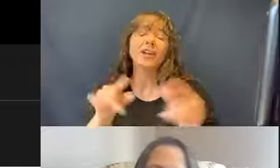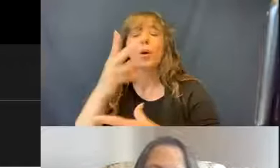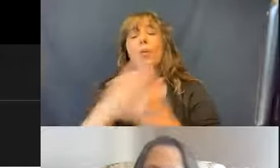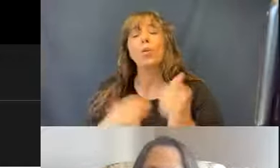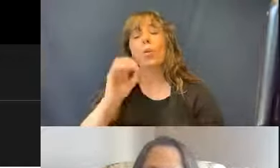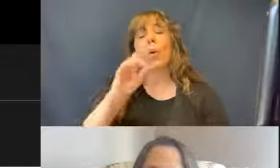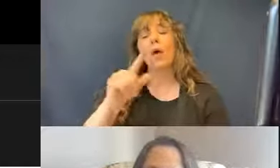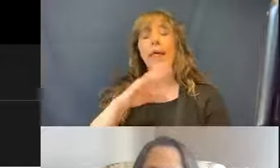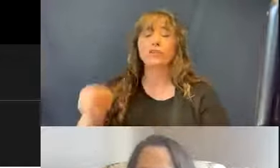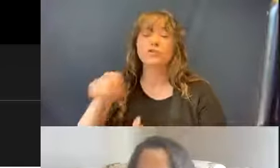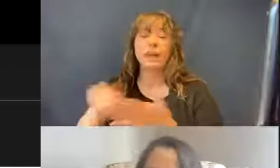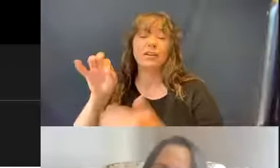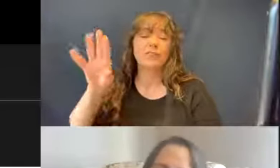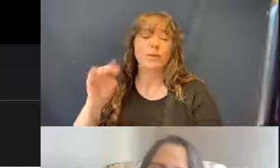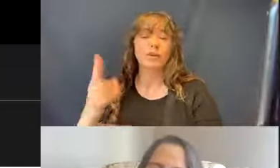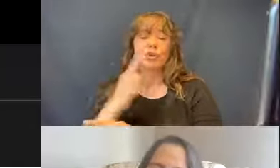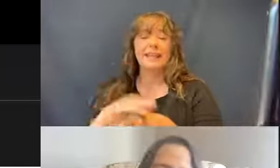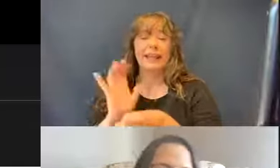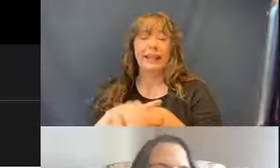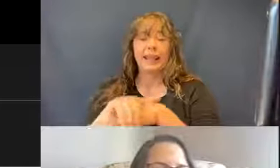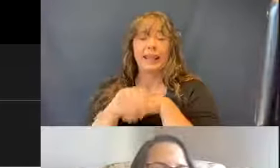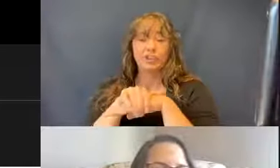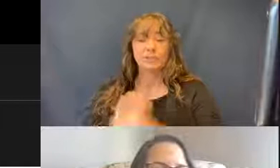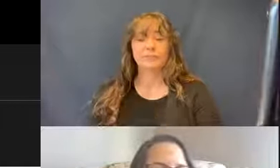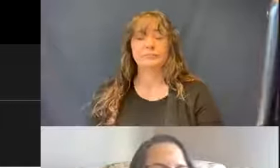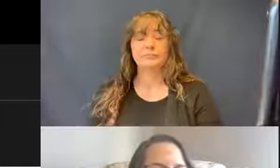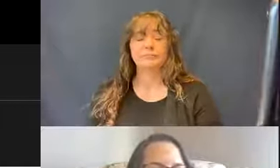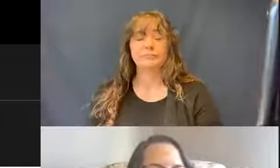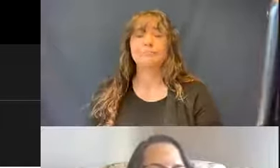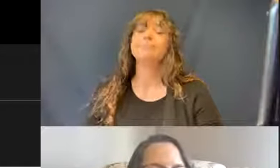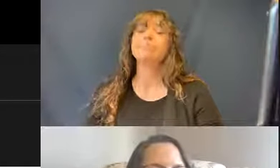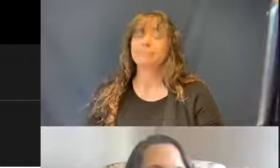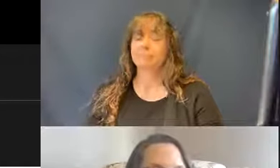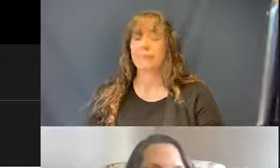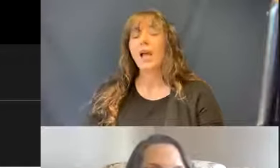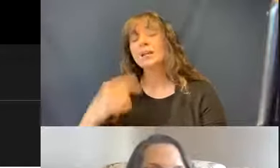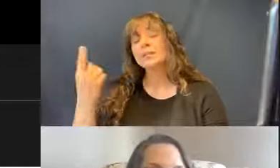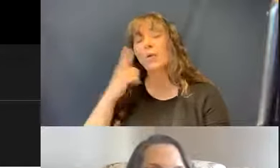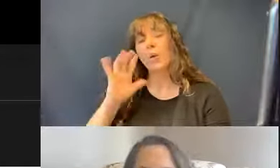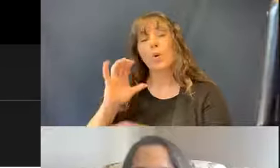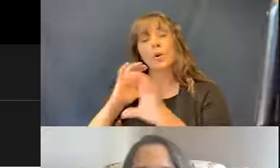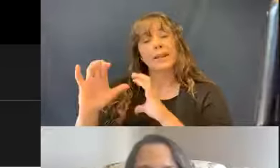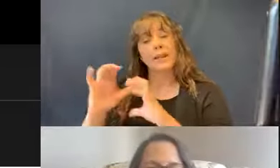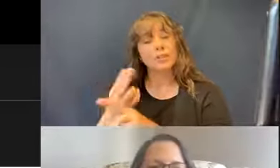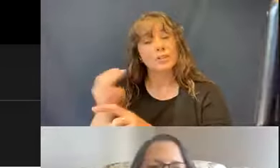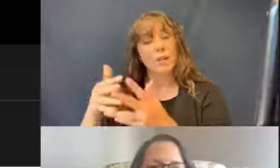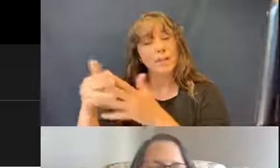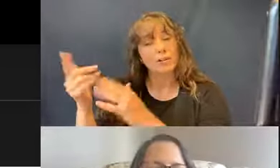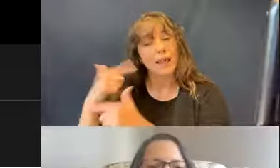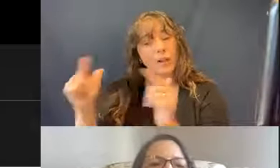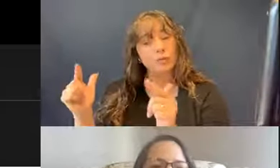using English. Somebody who communicates through American Sign Language, they may choose not